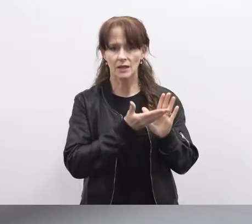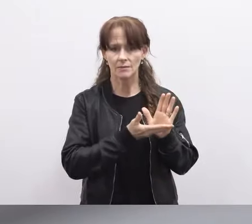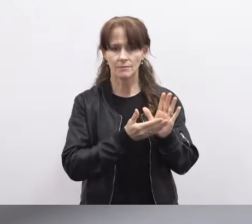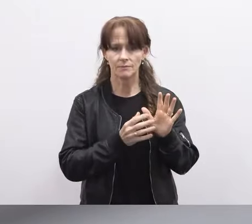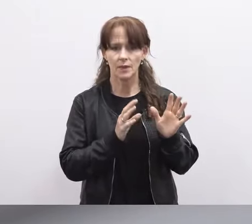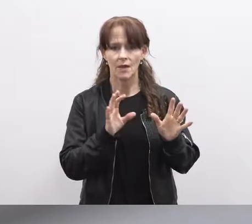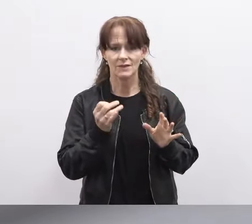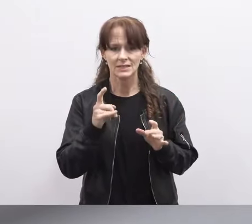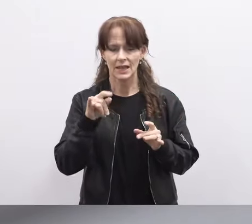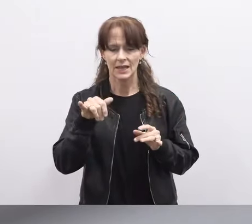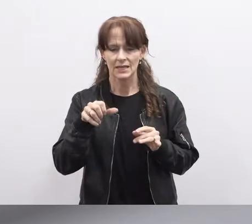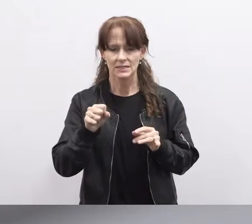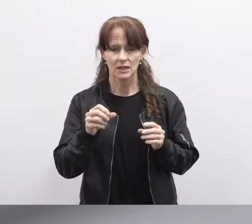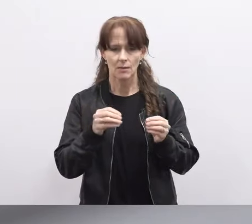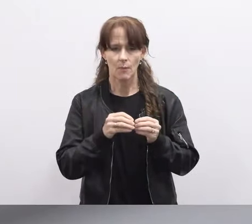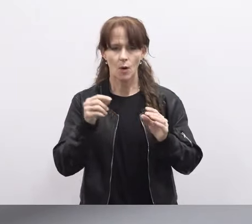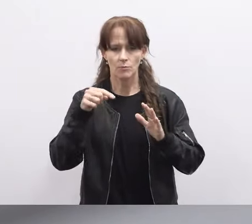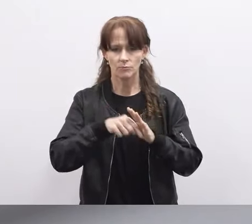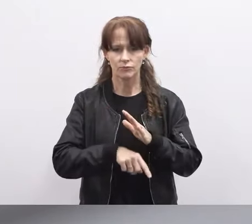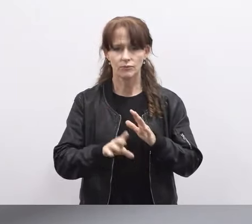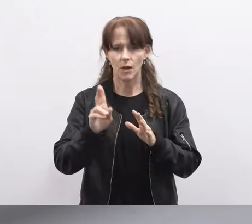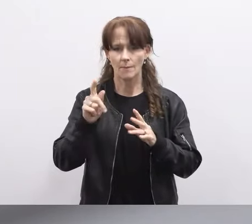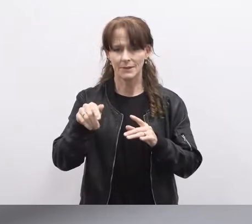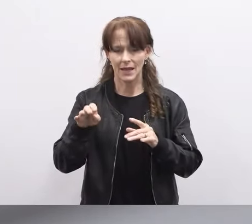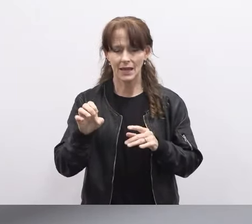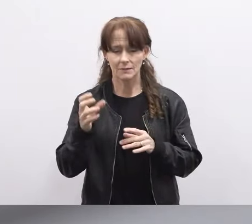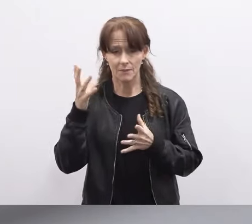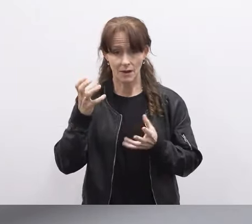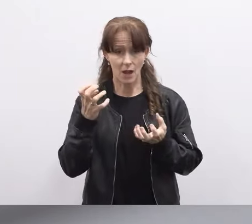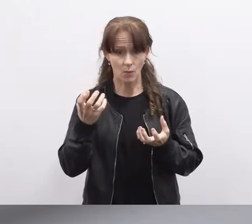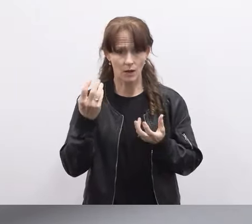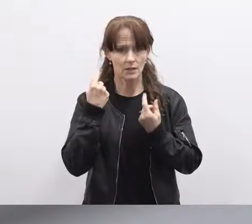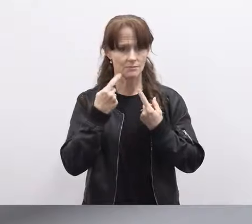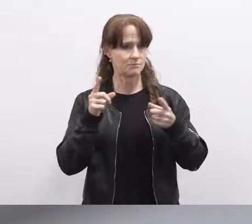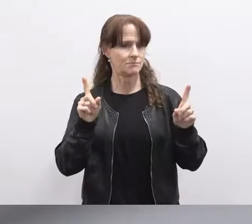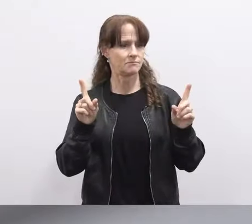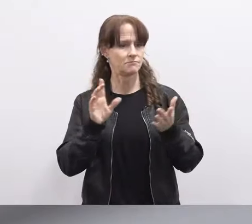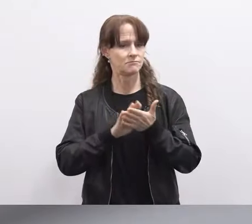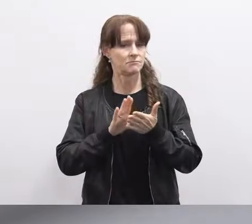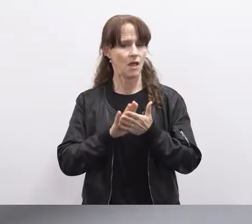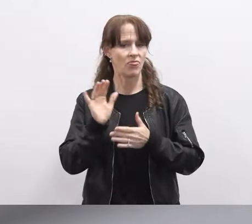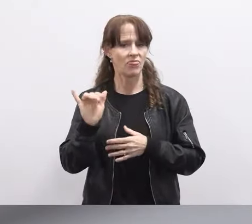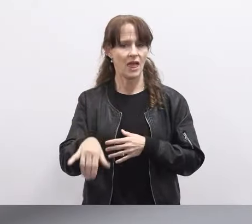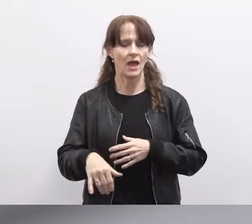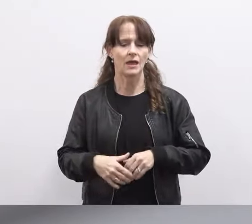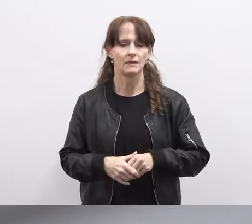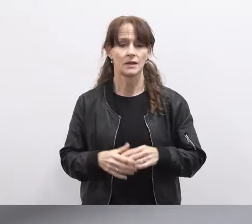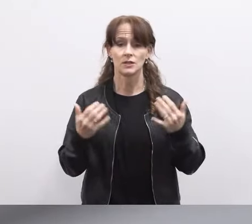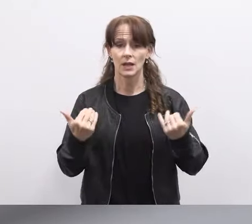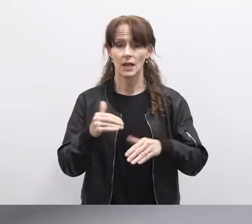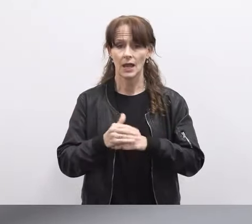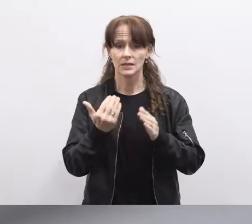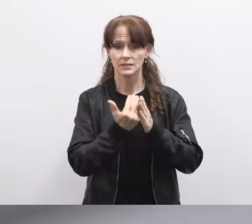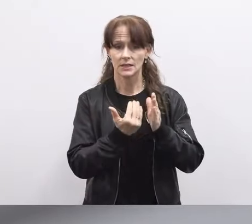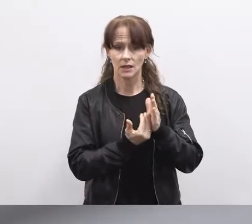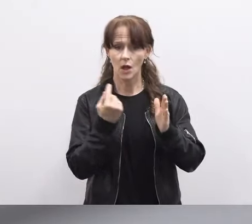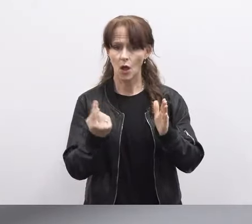to provide some extensive update, but I just wanted to publicly acknowledge that. On tonight's agenda, there are always small things.